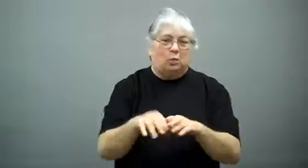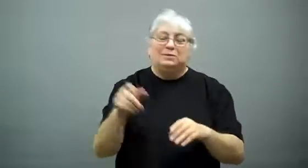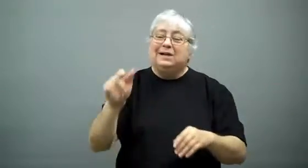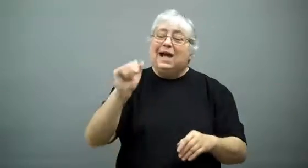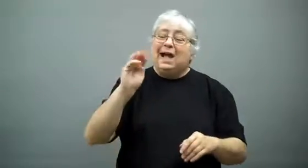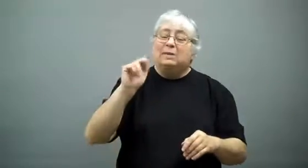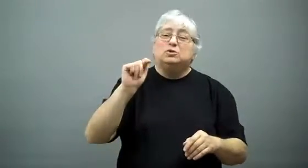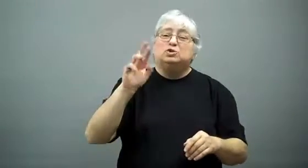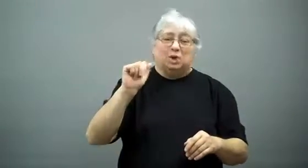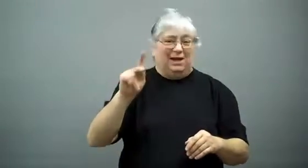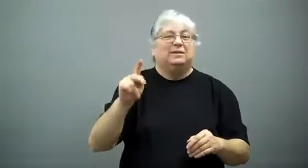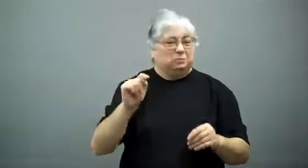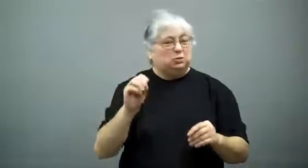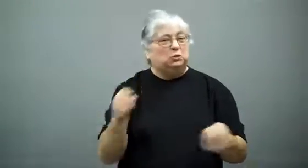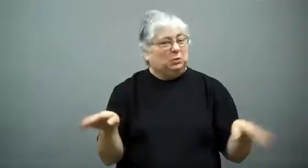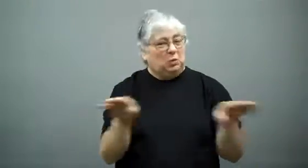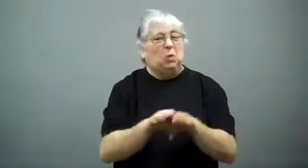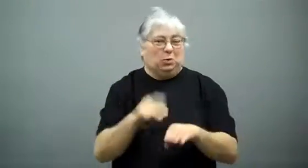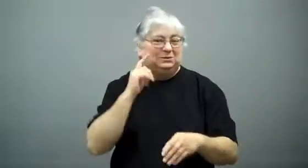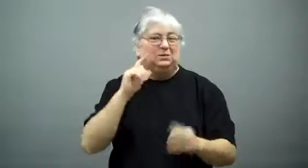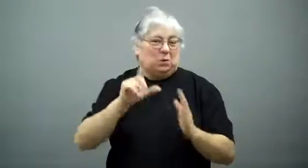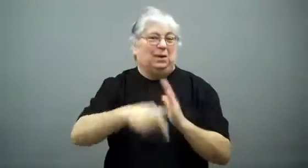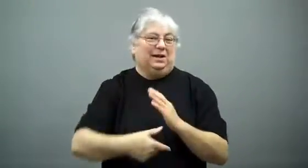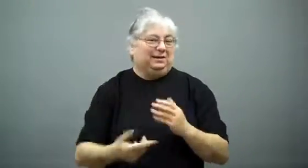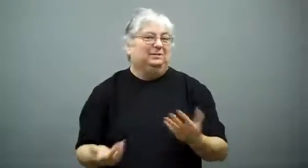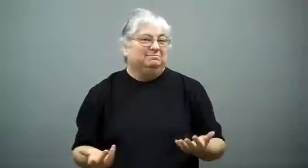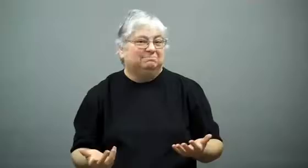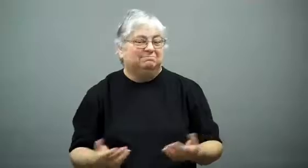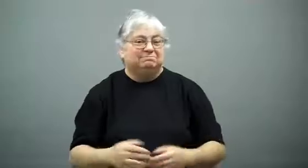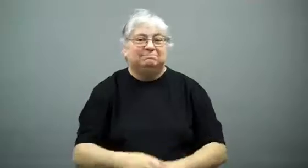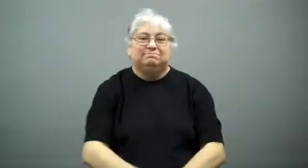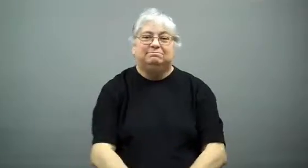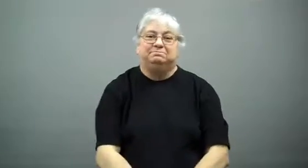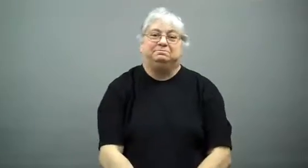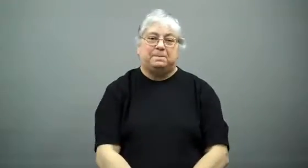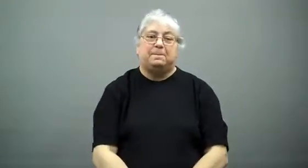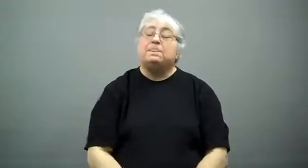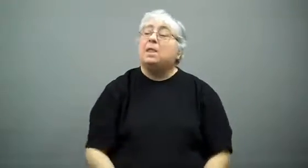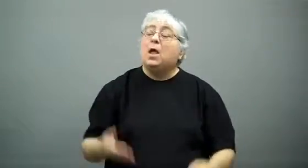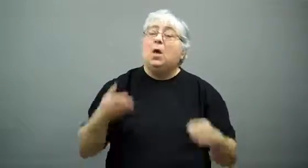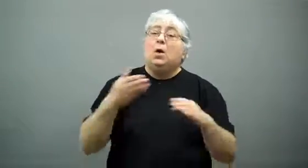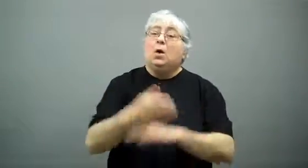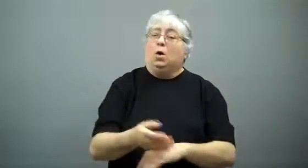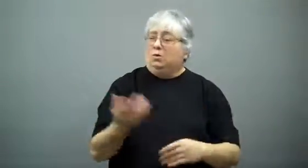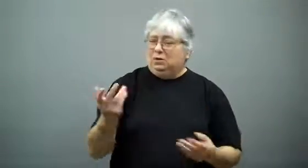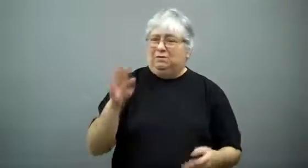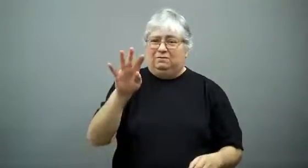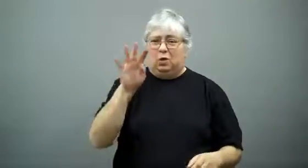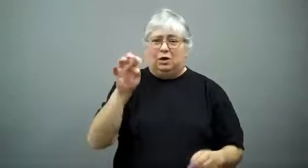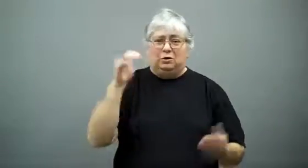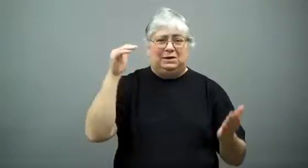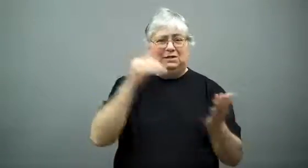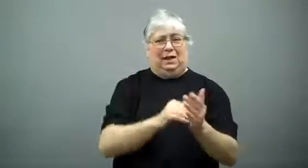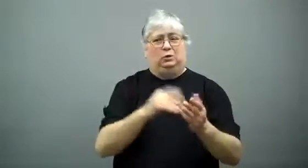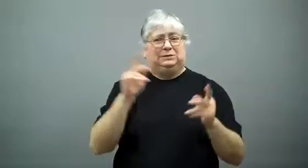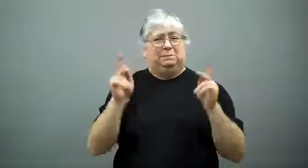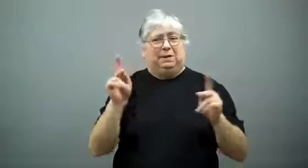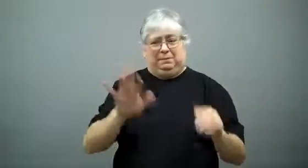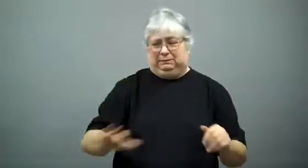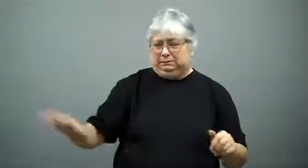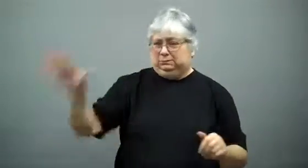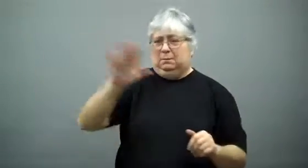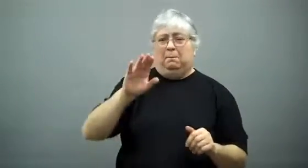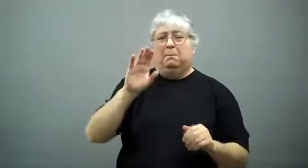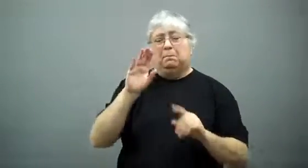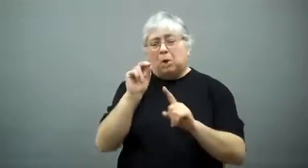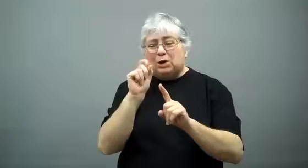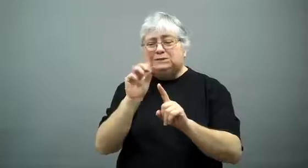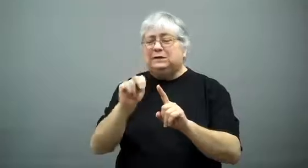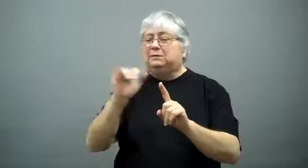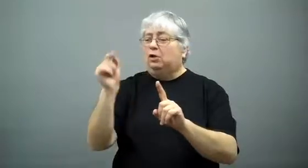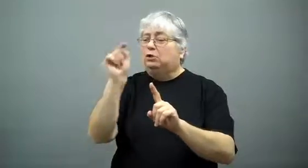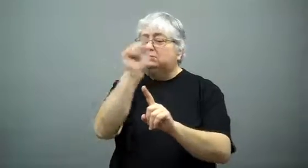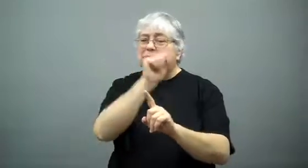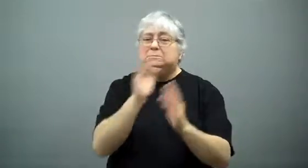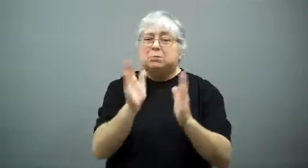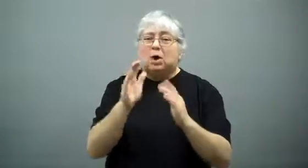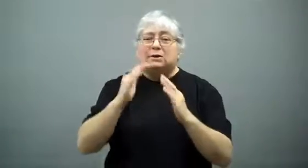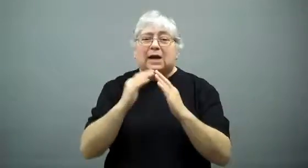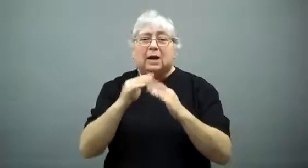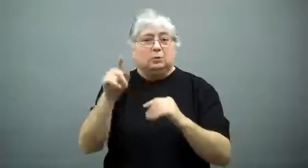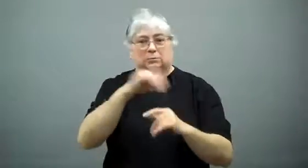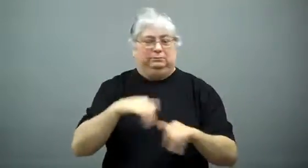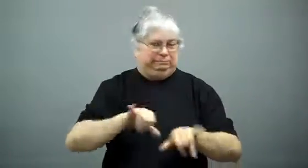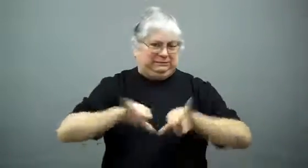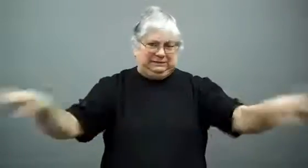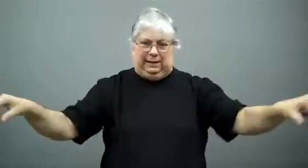Amtrak also closed down for a while.